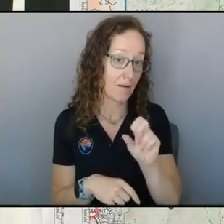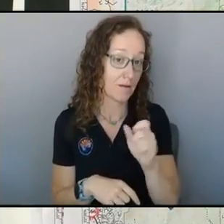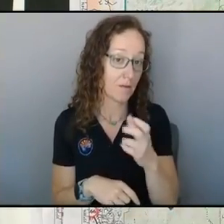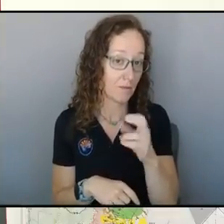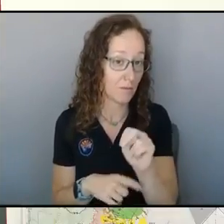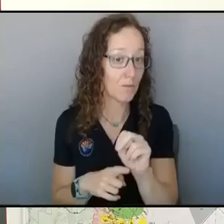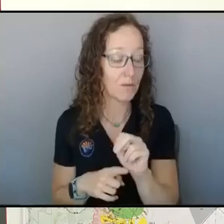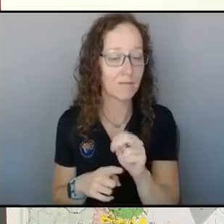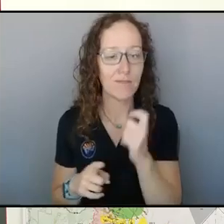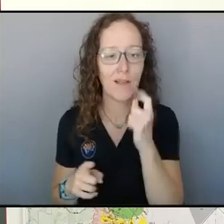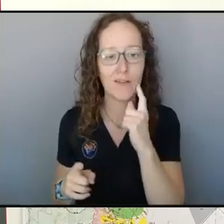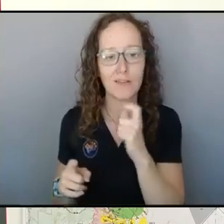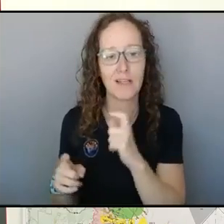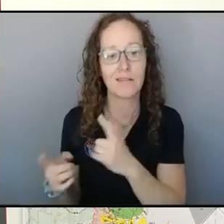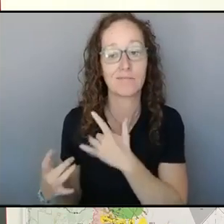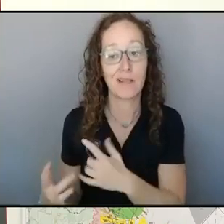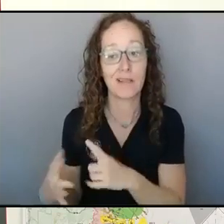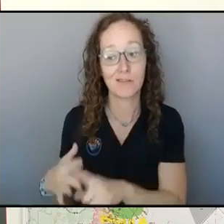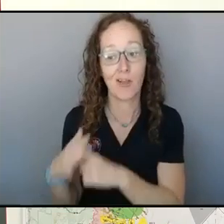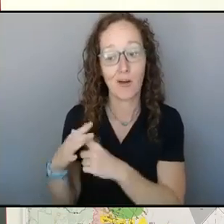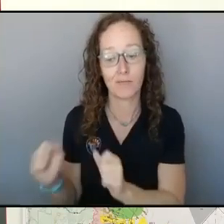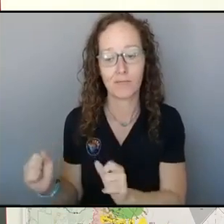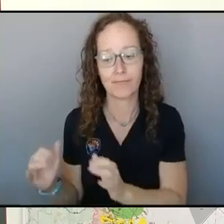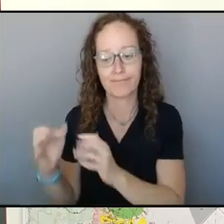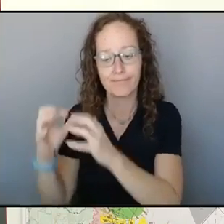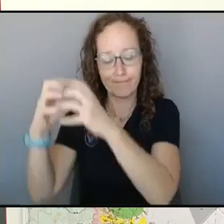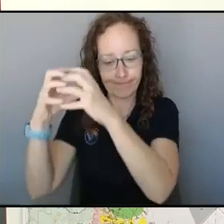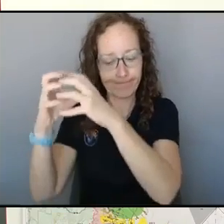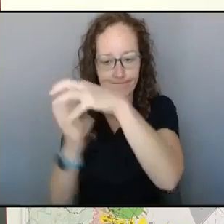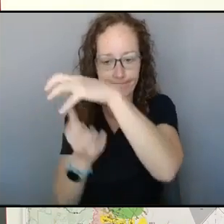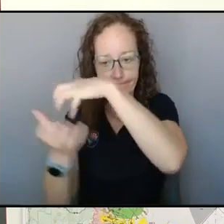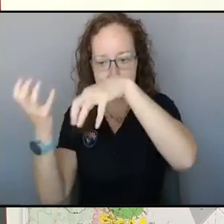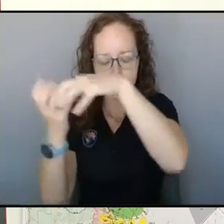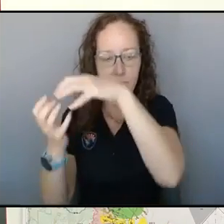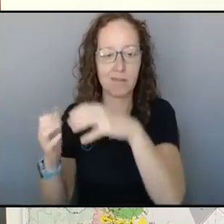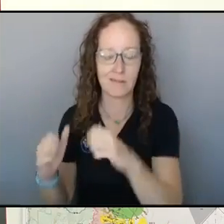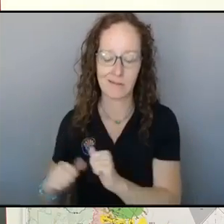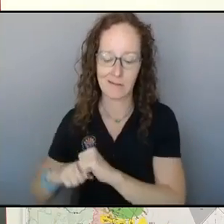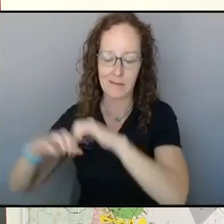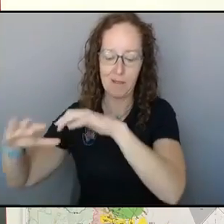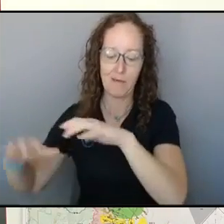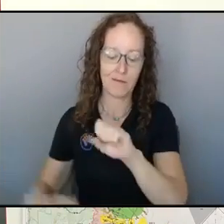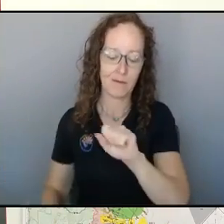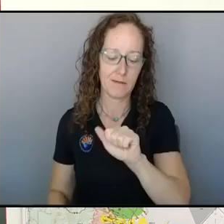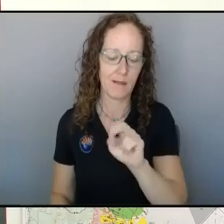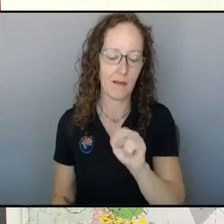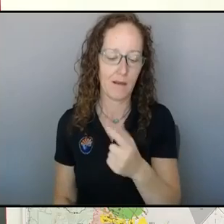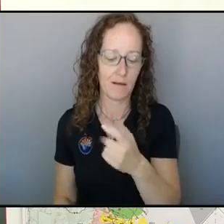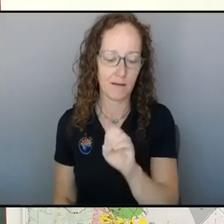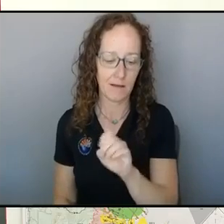of the Sangre de Cristo Mountains and those little cumulus clouds kind of sit and hang out. They start to tower